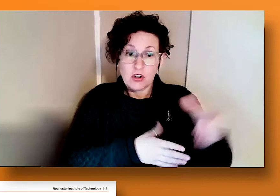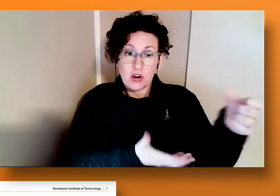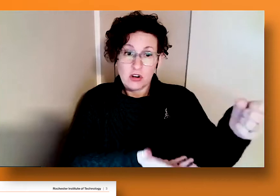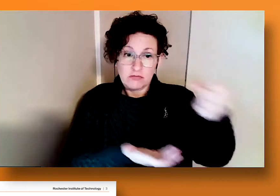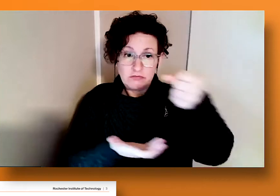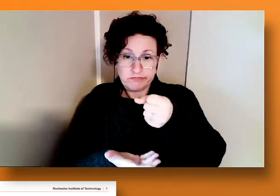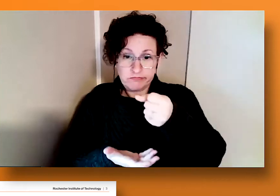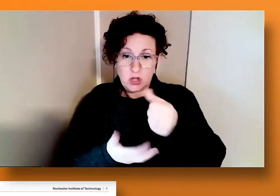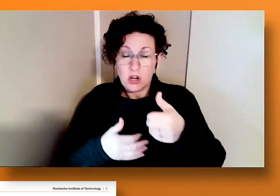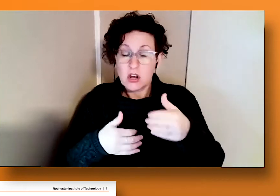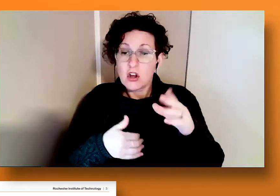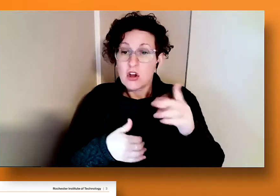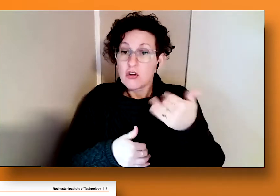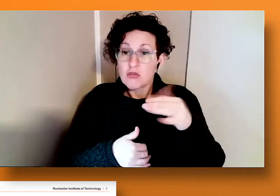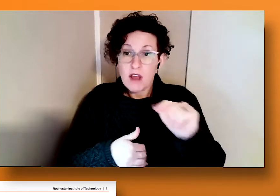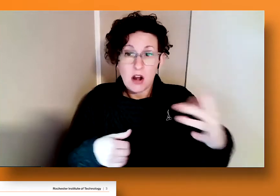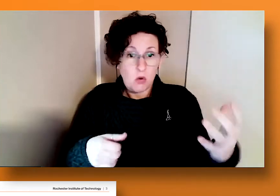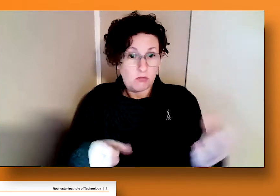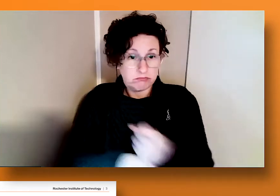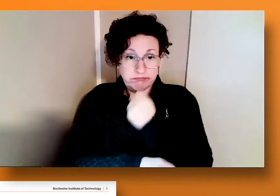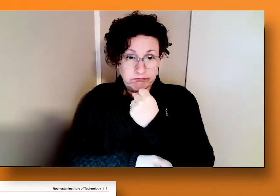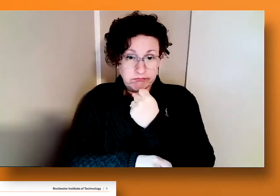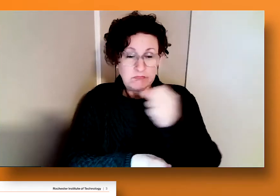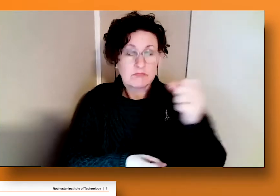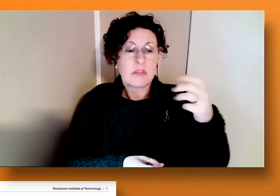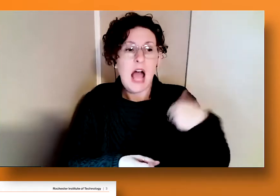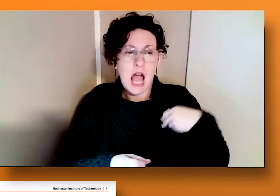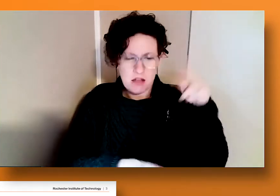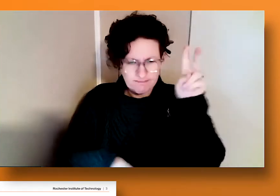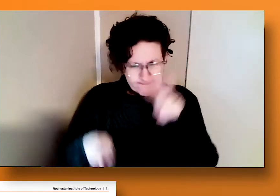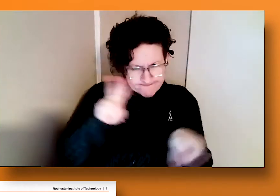after the grant has already been awarded to RIT.